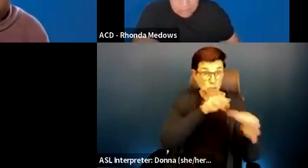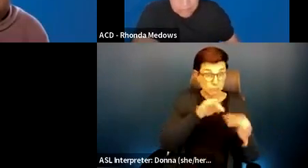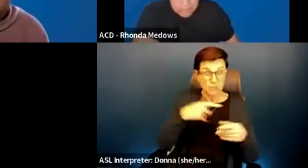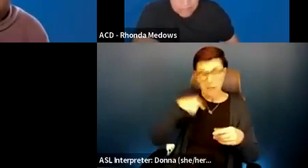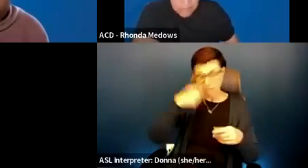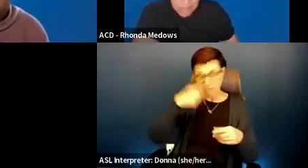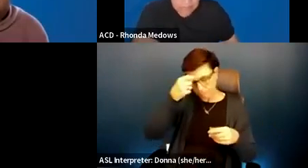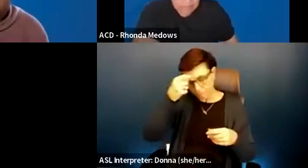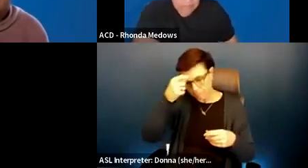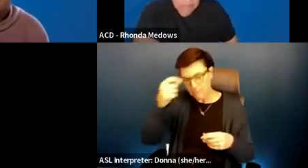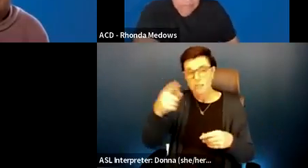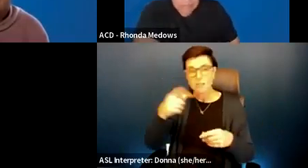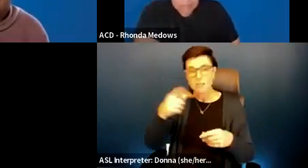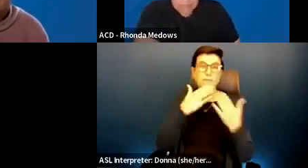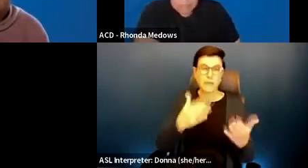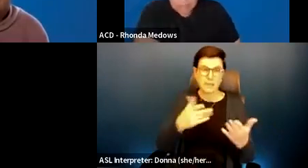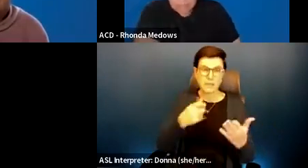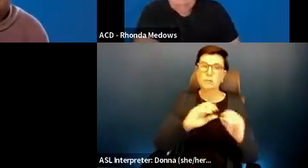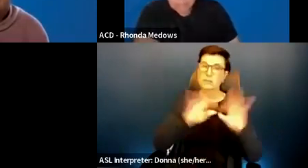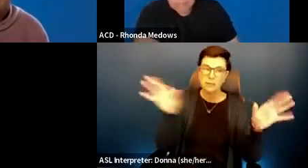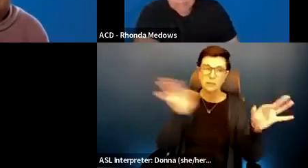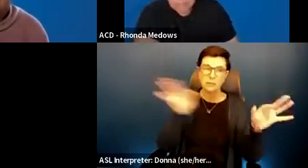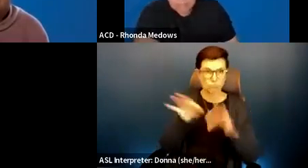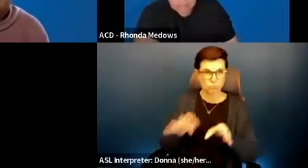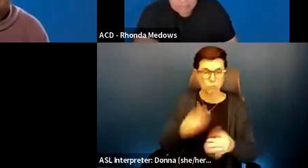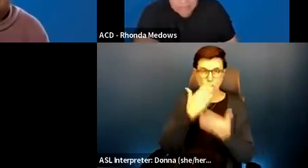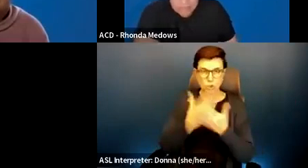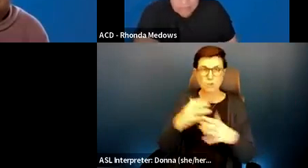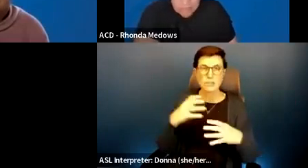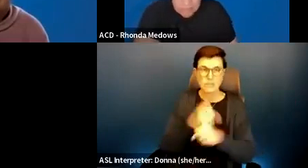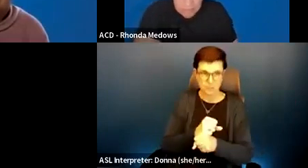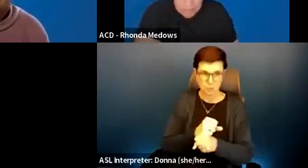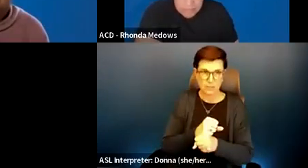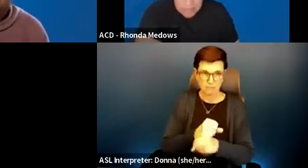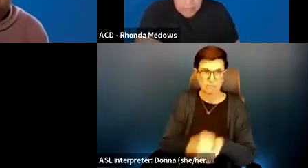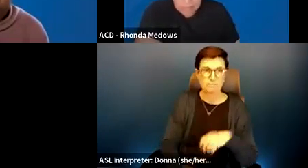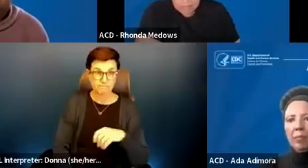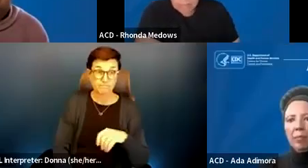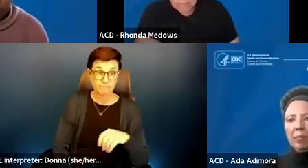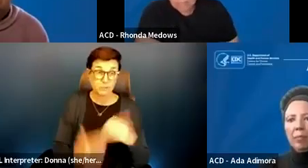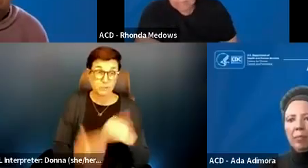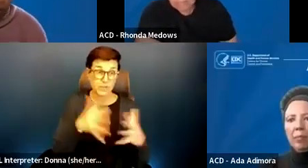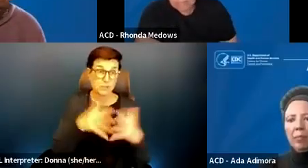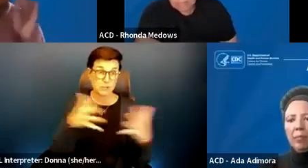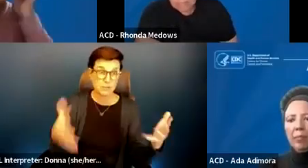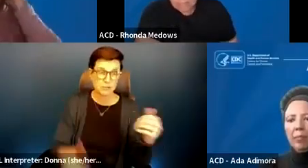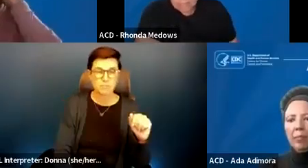But I think you did a really nice job in summarizing something that was very complicated. So thank you for your efforts. Thanks.